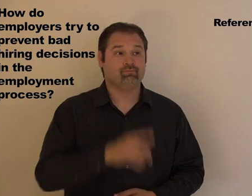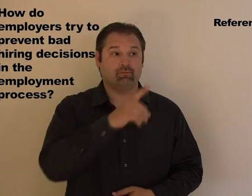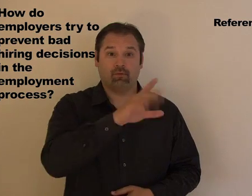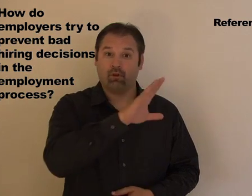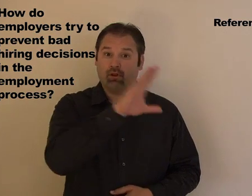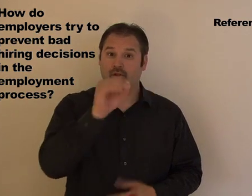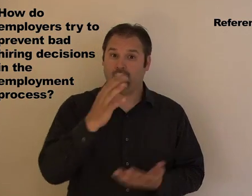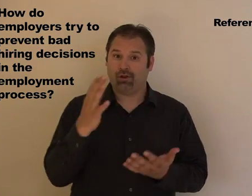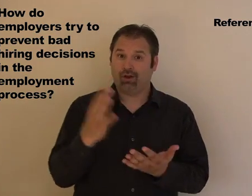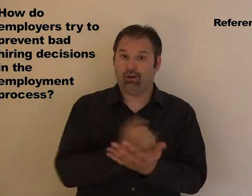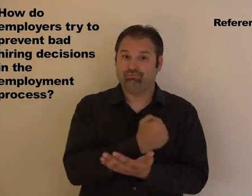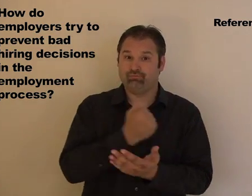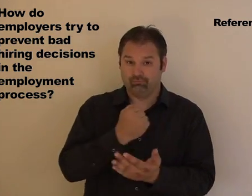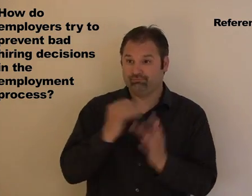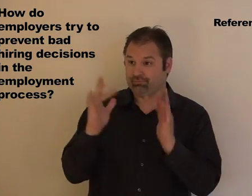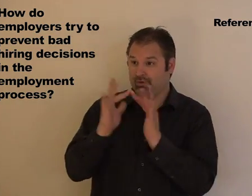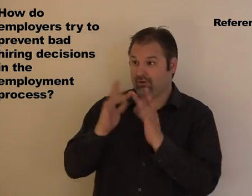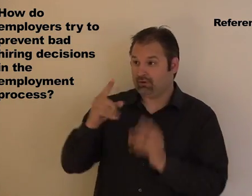opportunity to talk with people who know you.